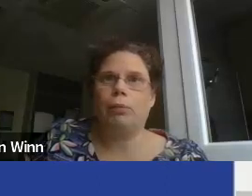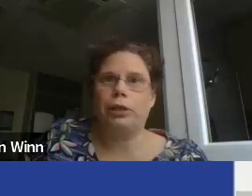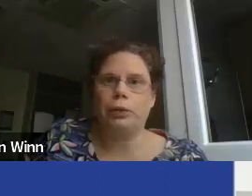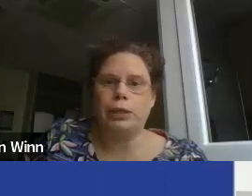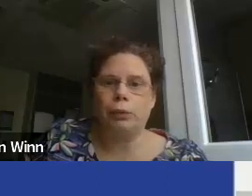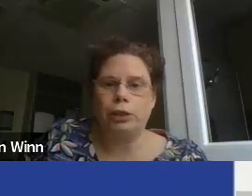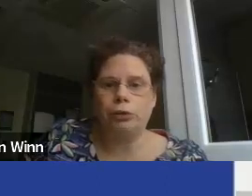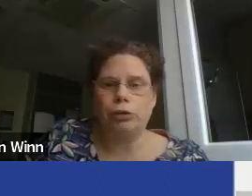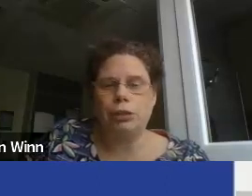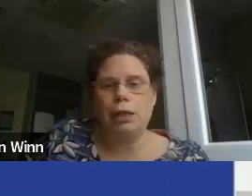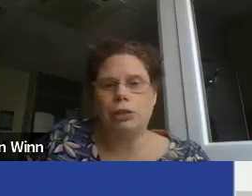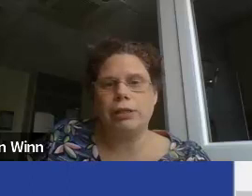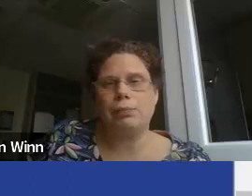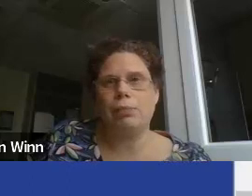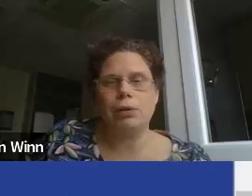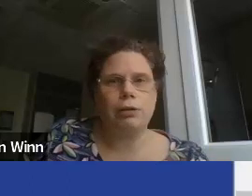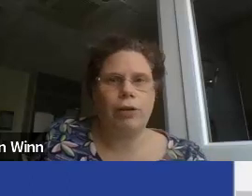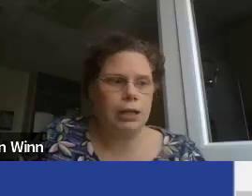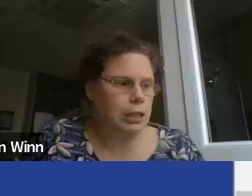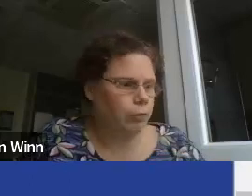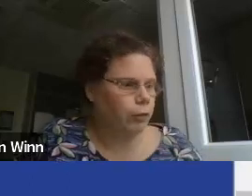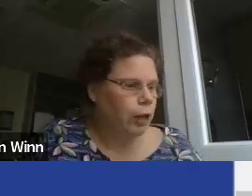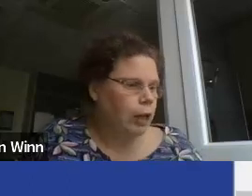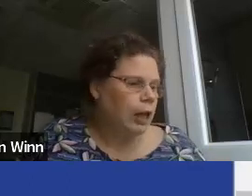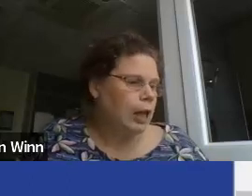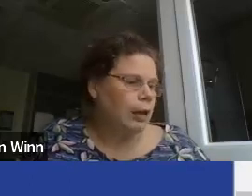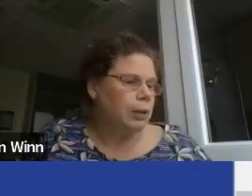up and using with children to make sure it's the most effective.